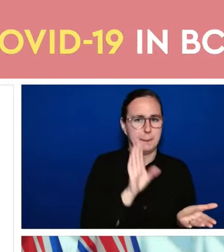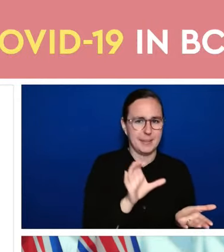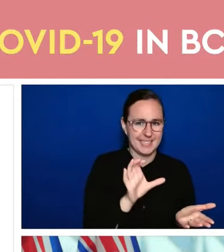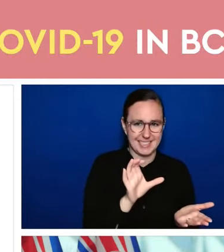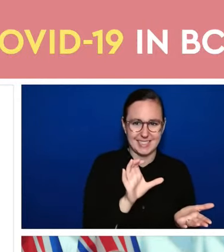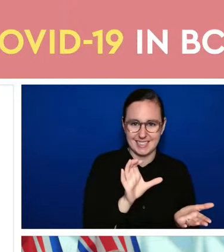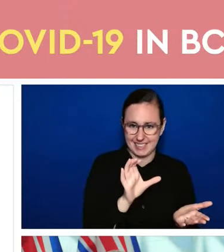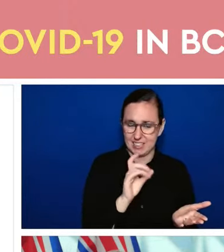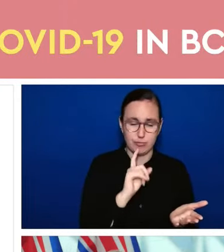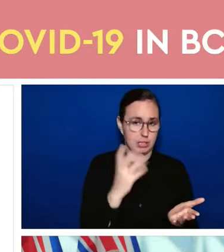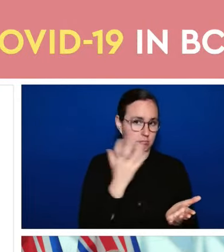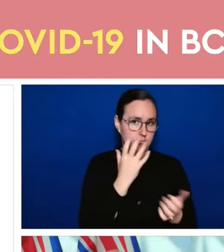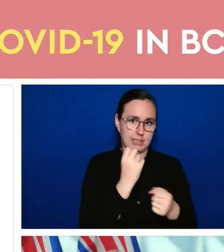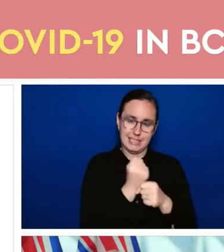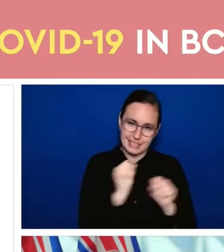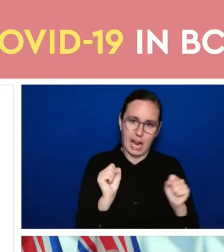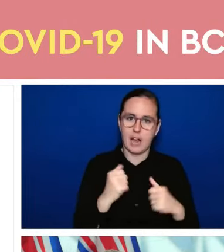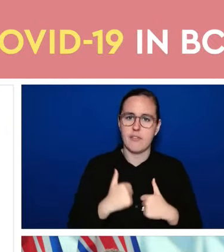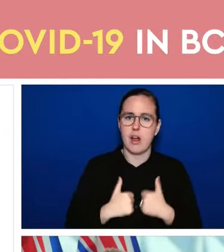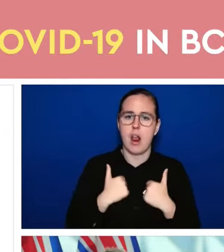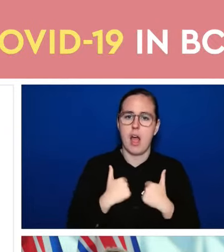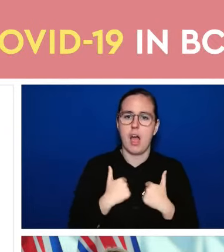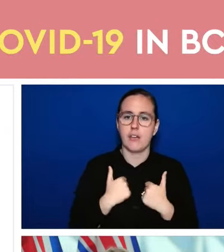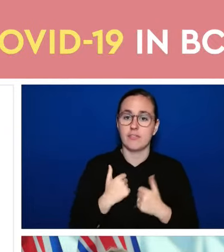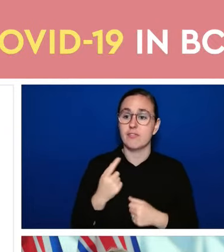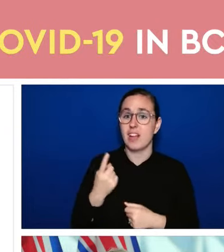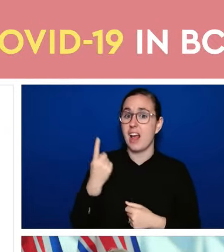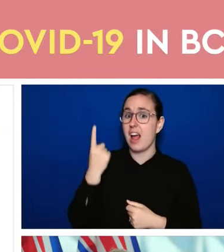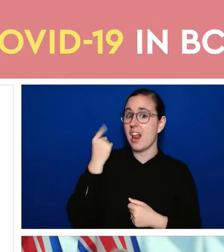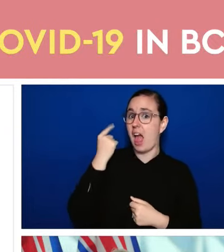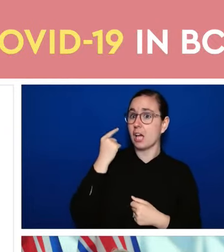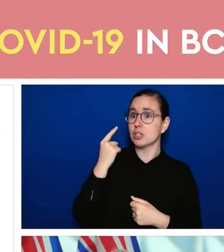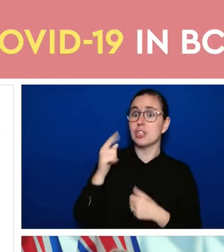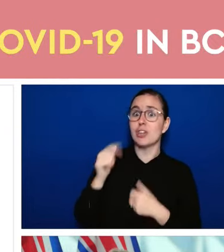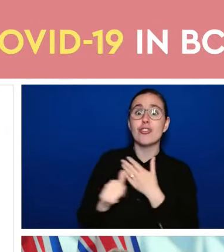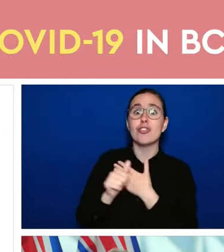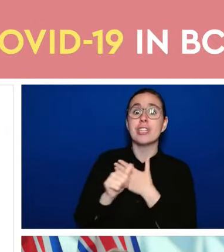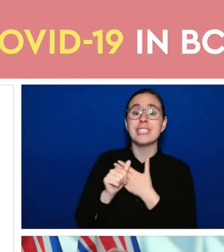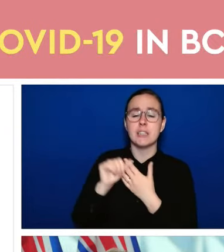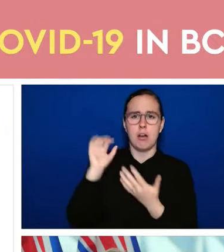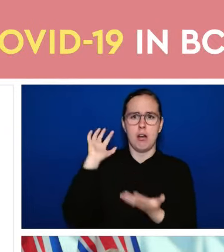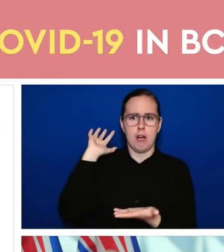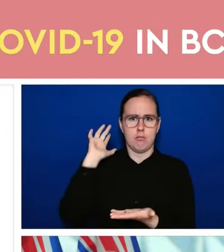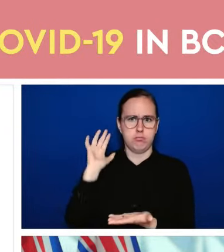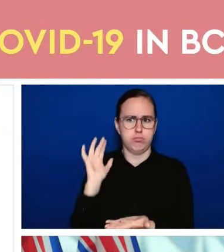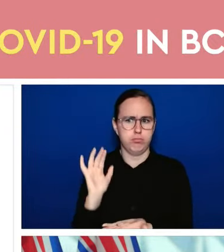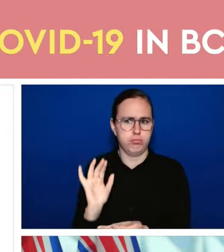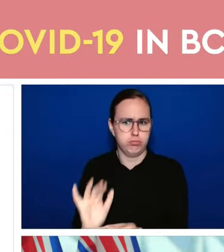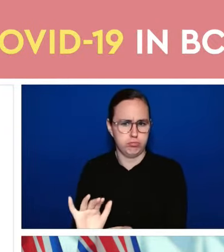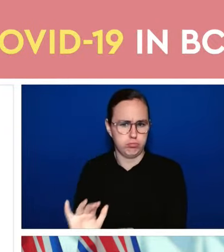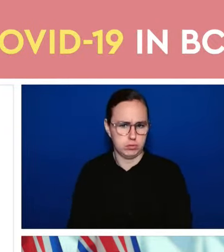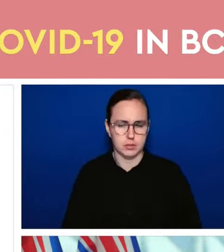than even a year ago. So I'm gonna talk about all the crime and we're we are and with the